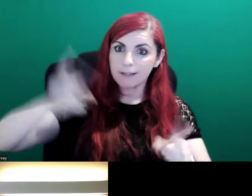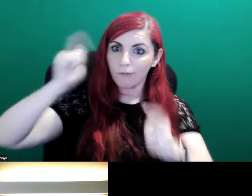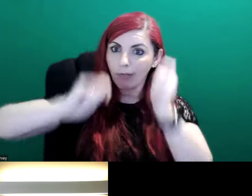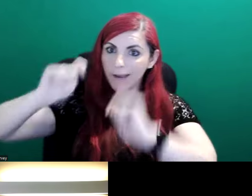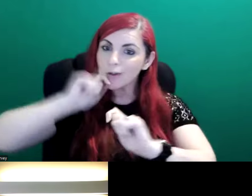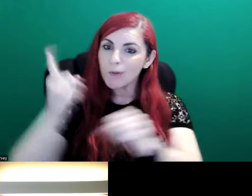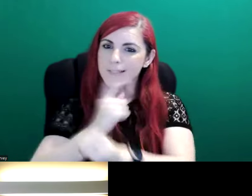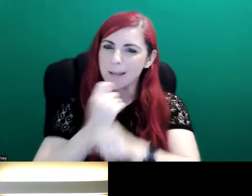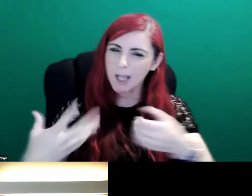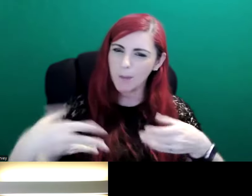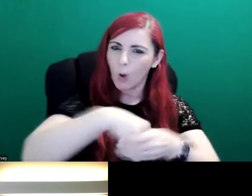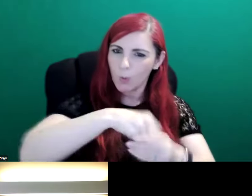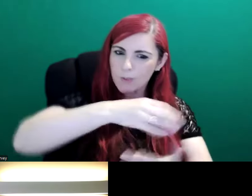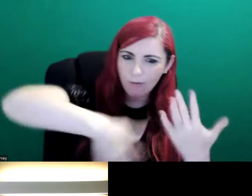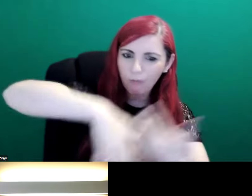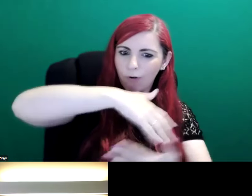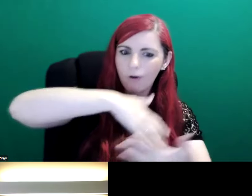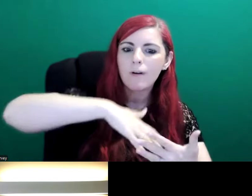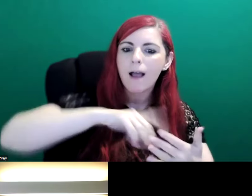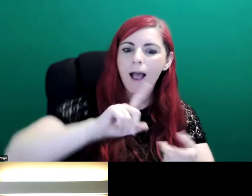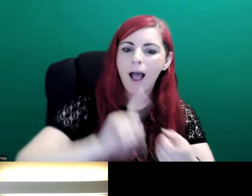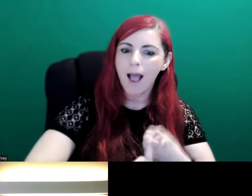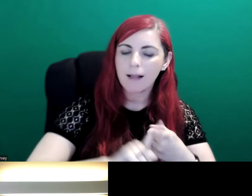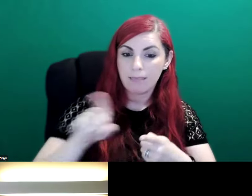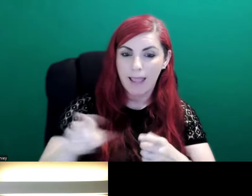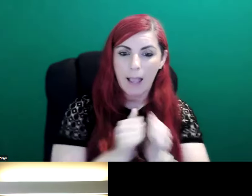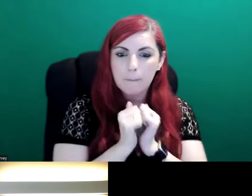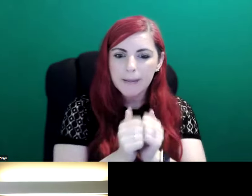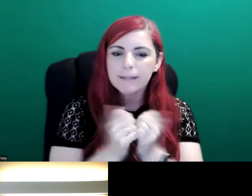them. And they also appealed to people who came from an entirely different artistic